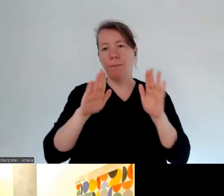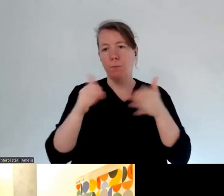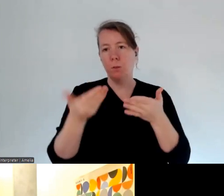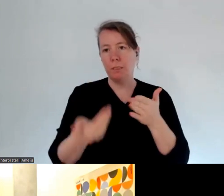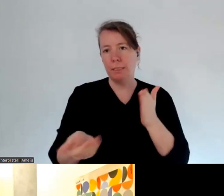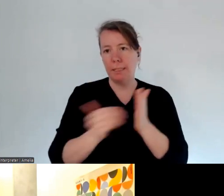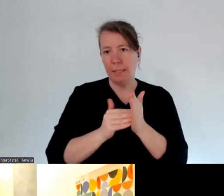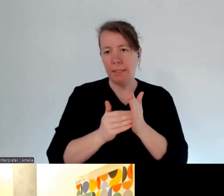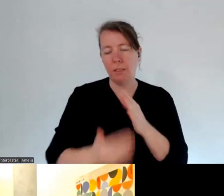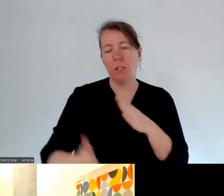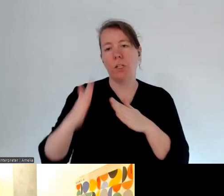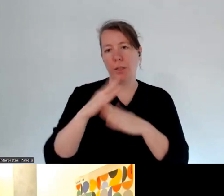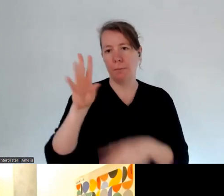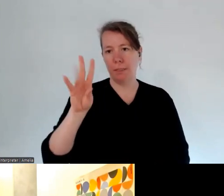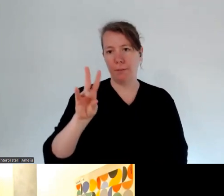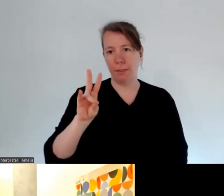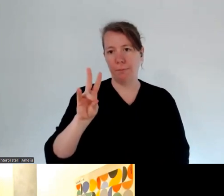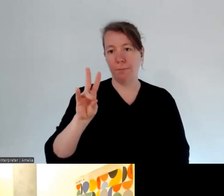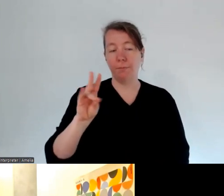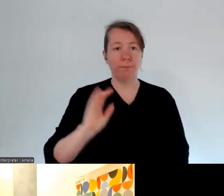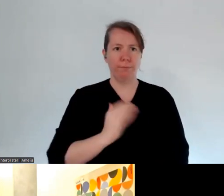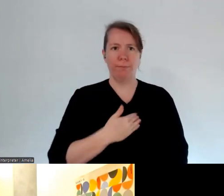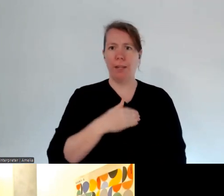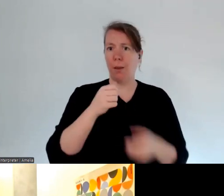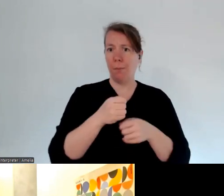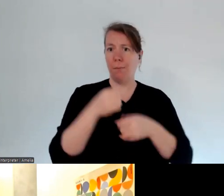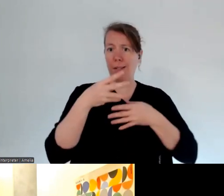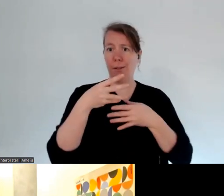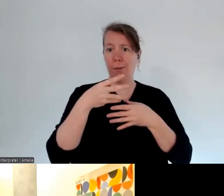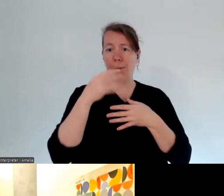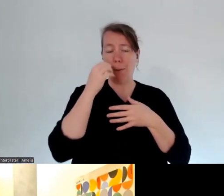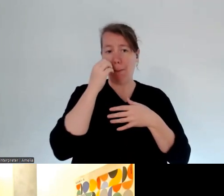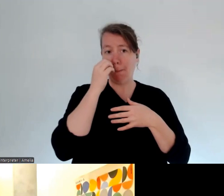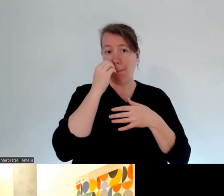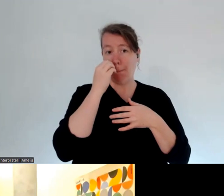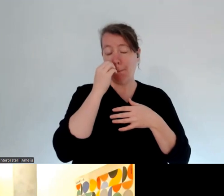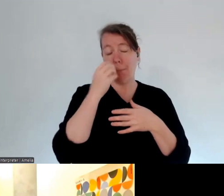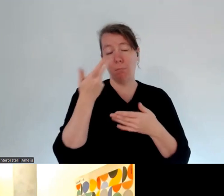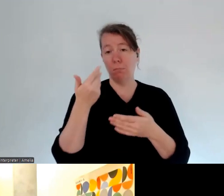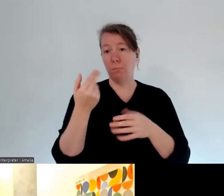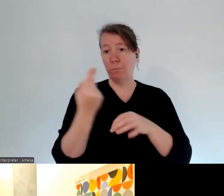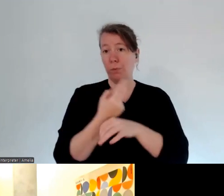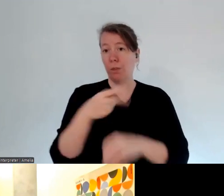in- in- in- On our menu at the University of Washington, I find that things like Pressbooks and WordPress are, like, the most accessible.